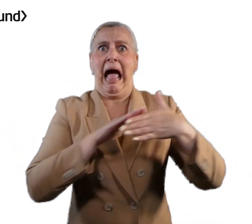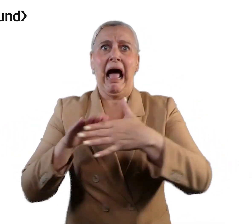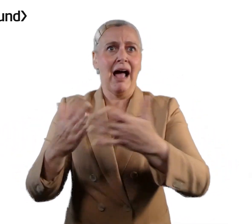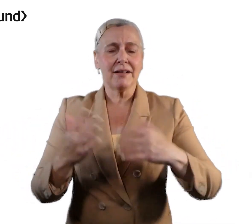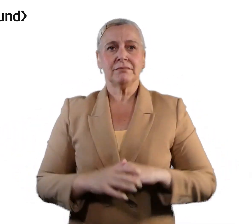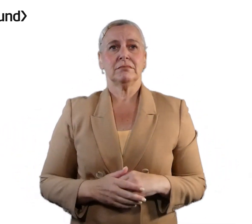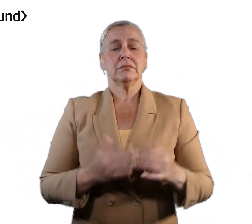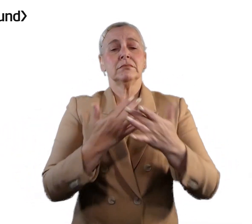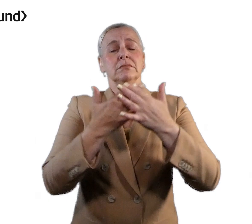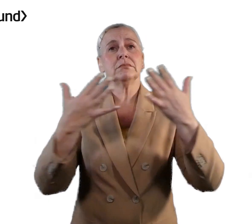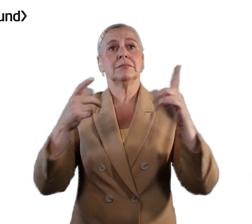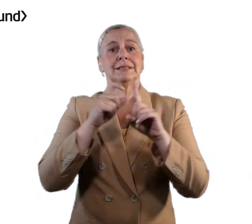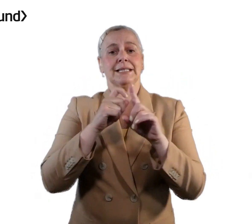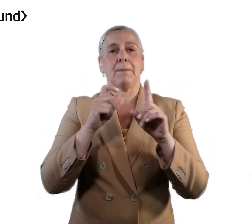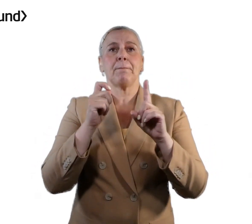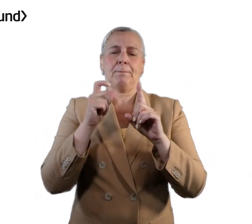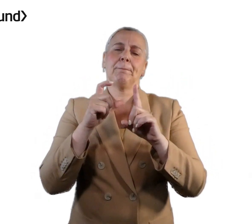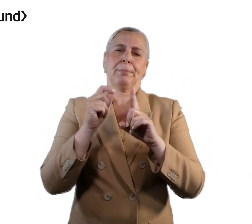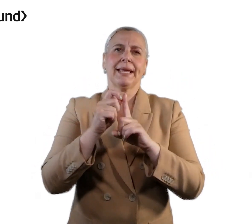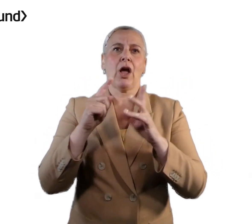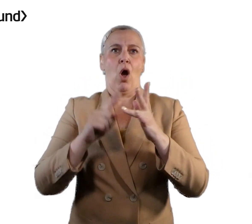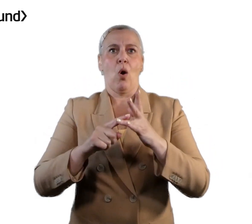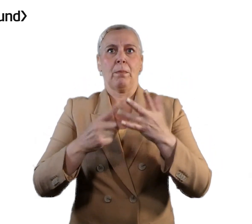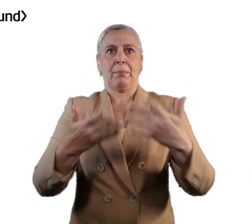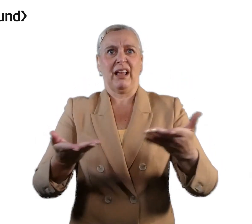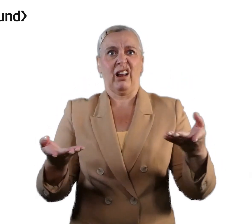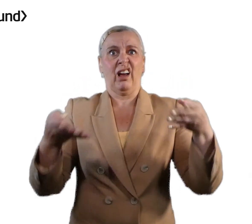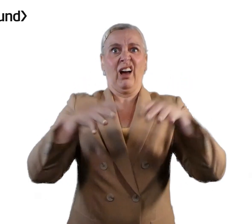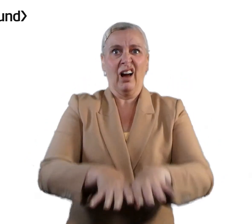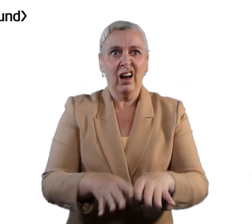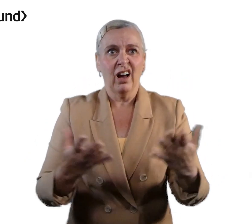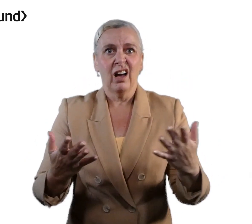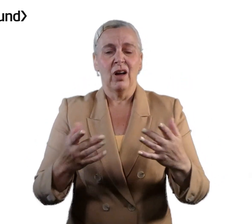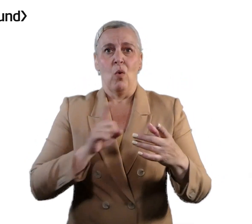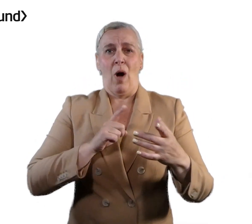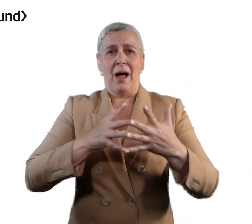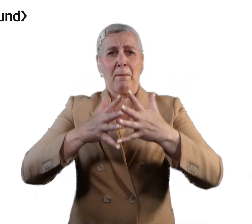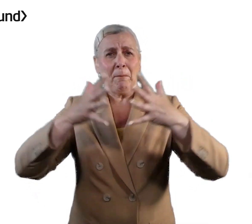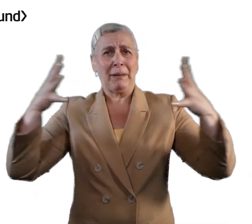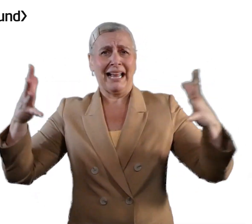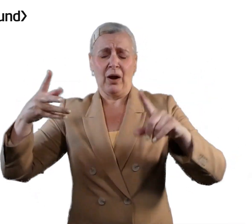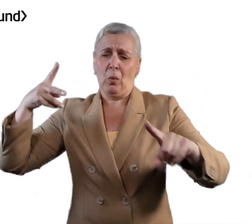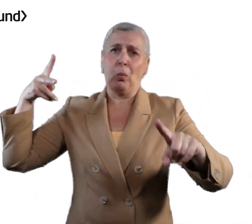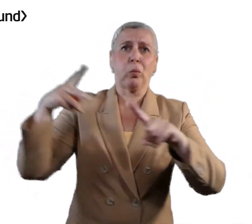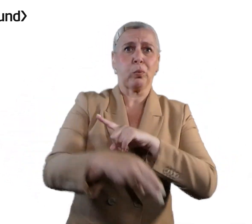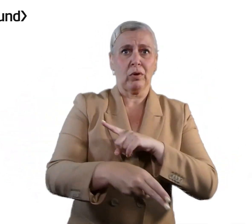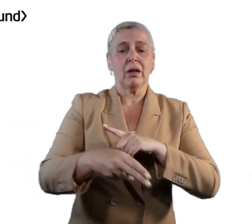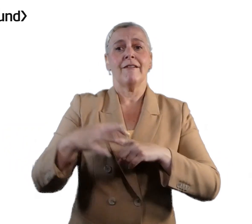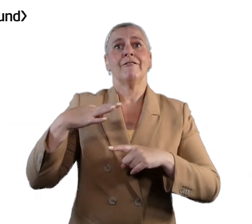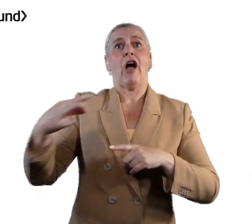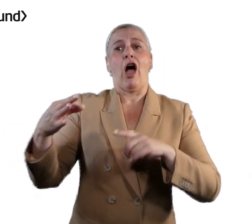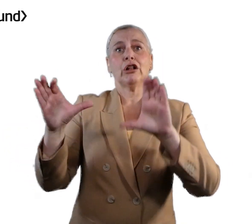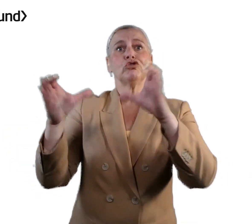Indeed, many DPOs have not survived the massive cuts to the voluntary sector